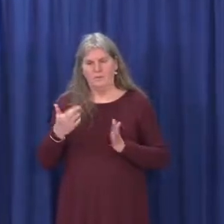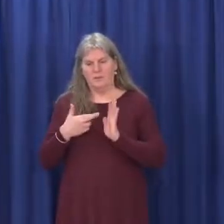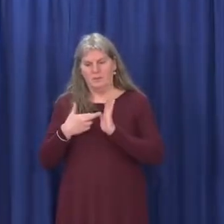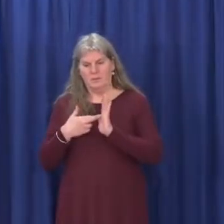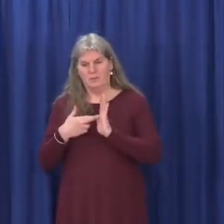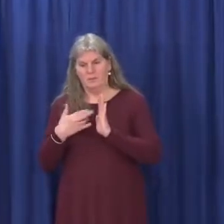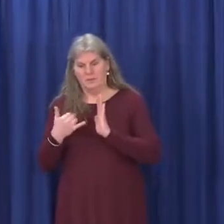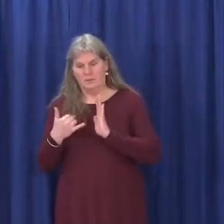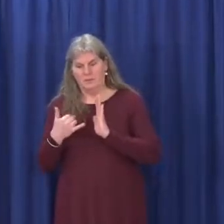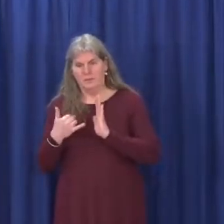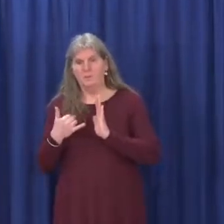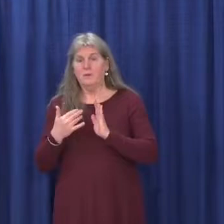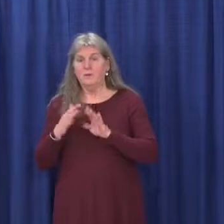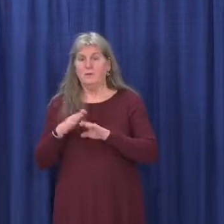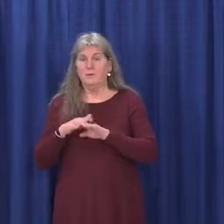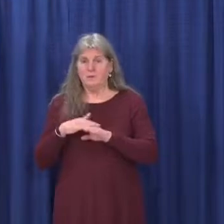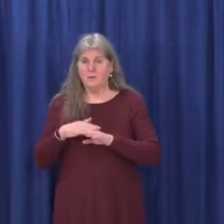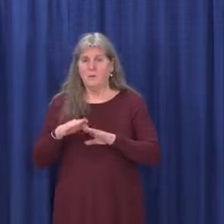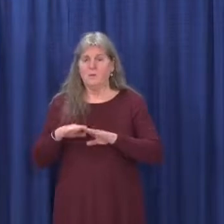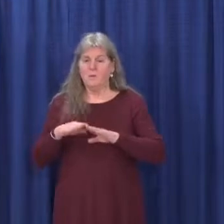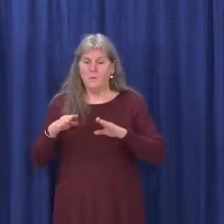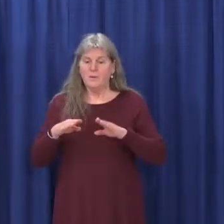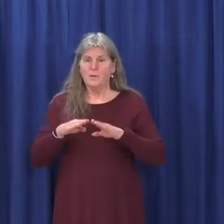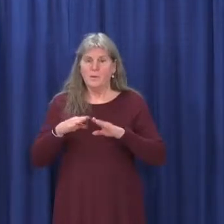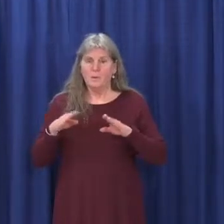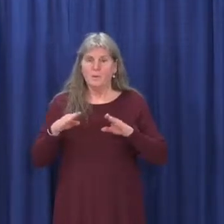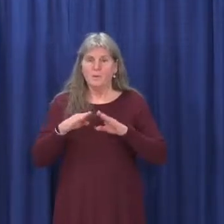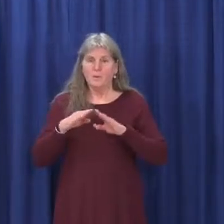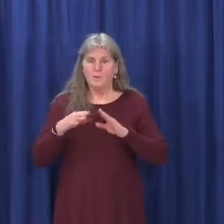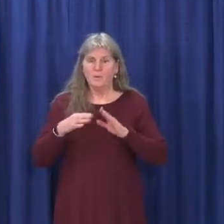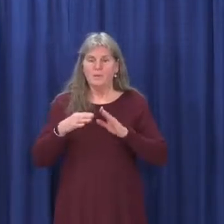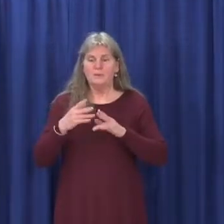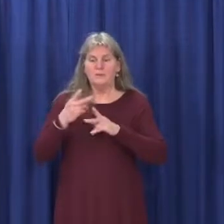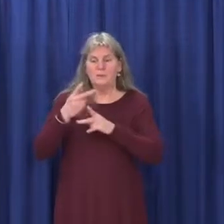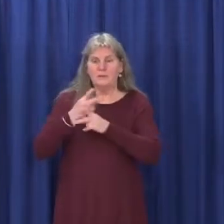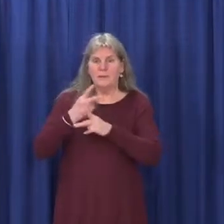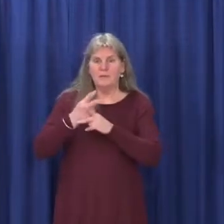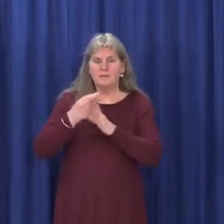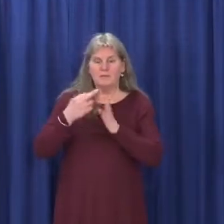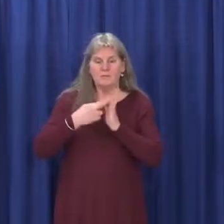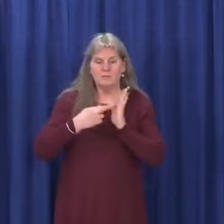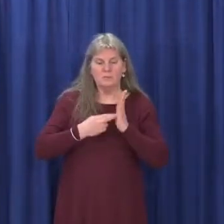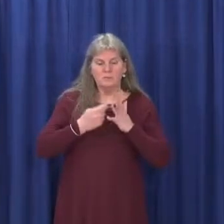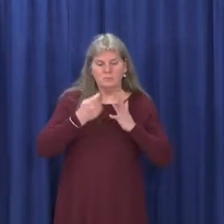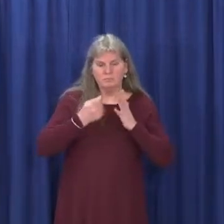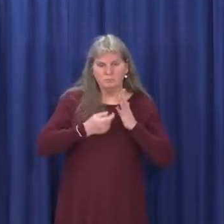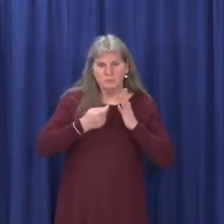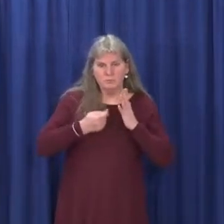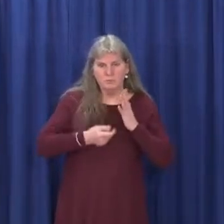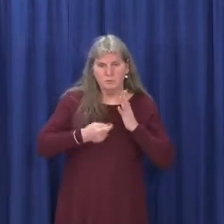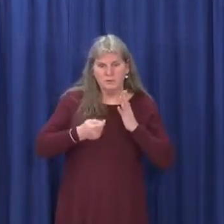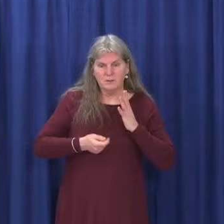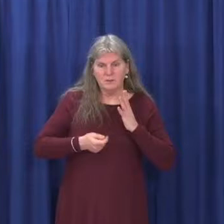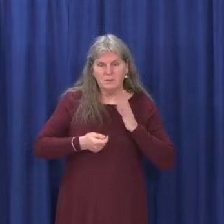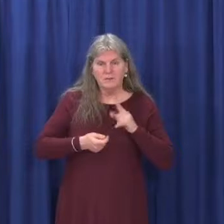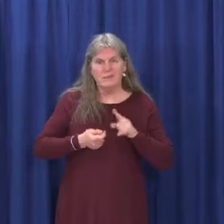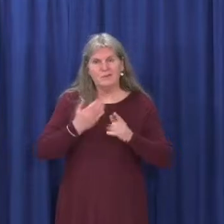our restrictions in a calculated way. And so I think that that for many is hard and frustrating and difficult